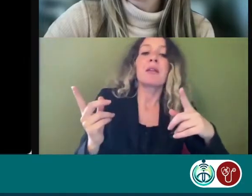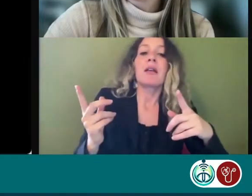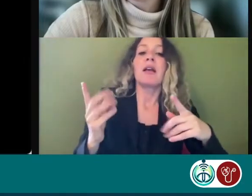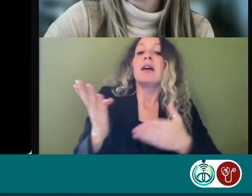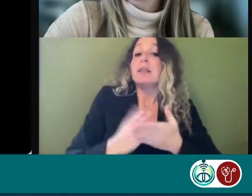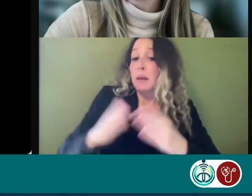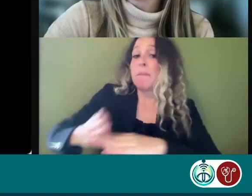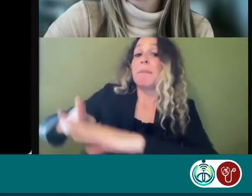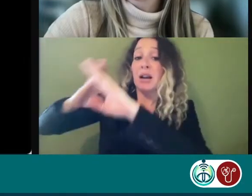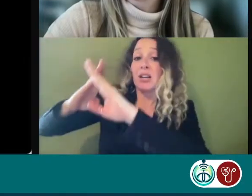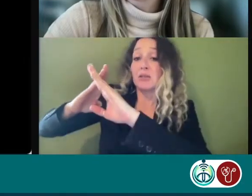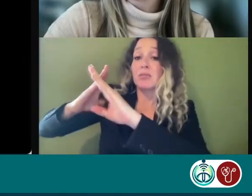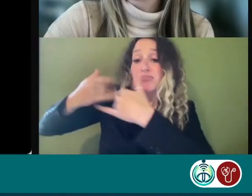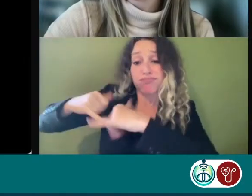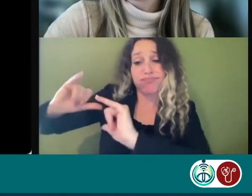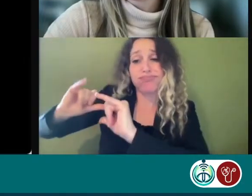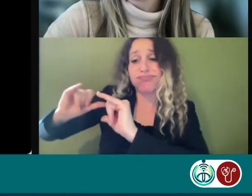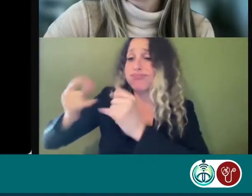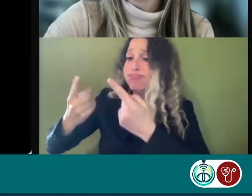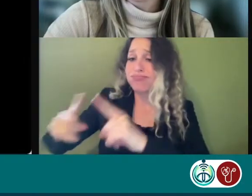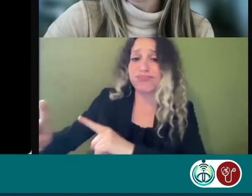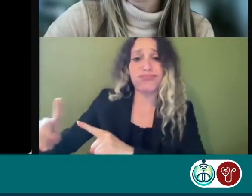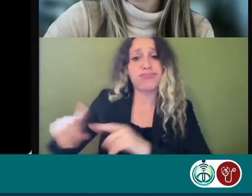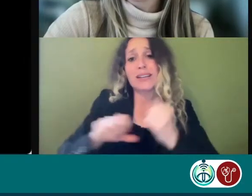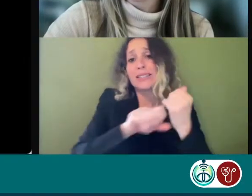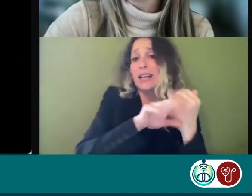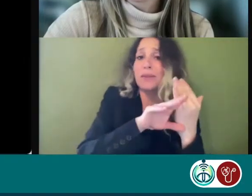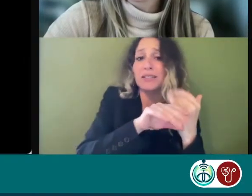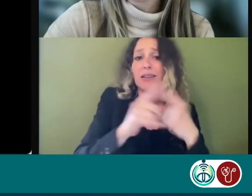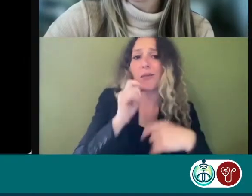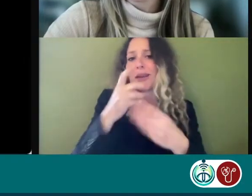And telemedicine, and again, as others have said today, will not solve all accessibility